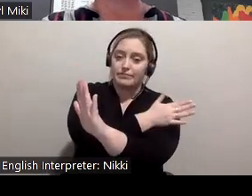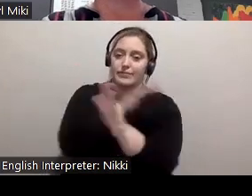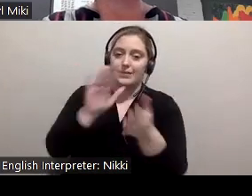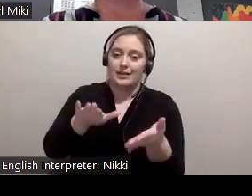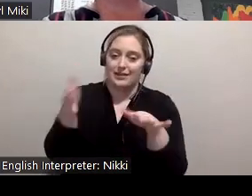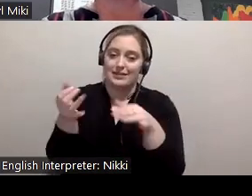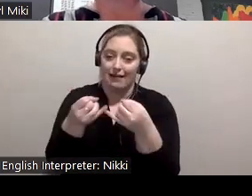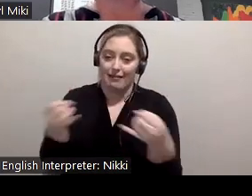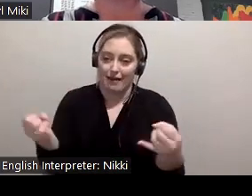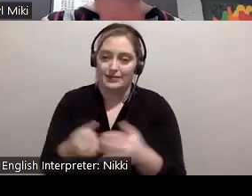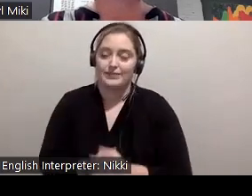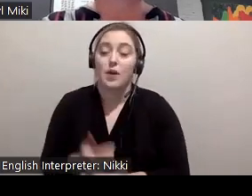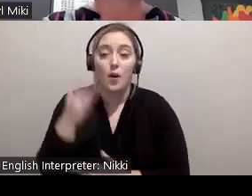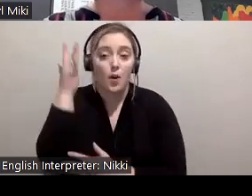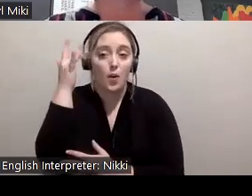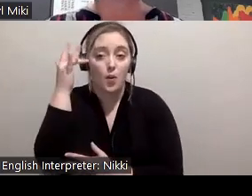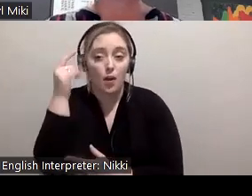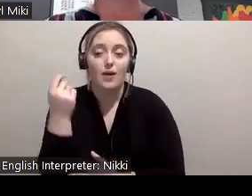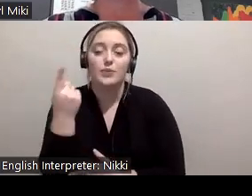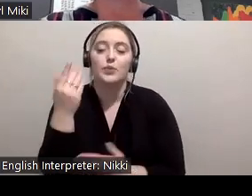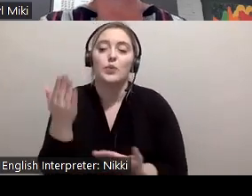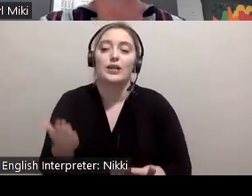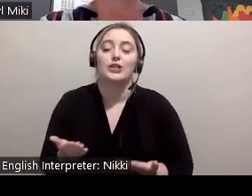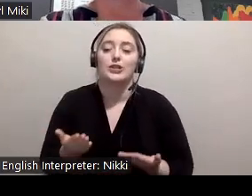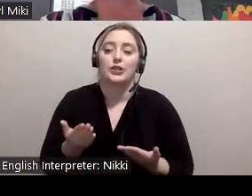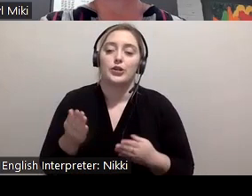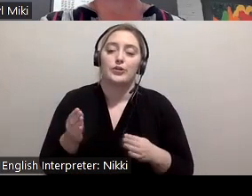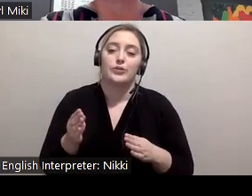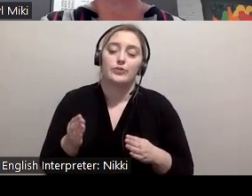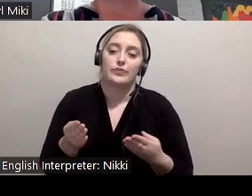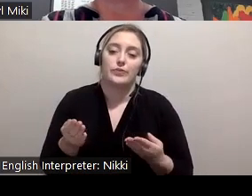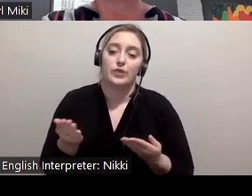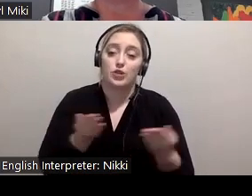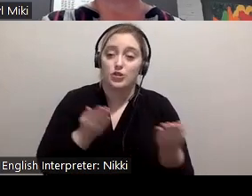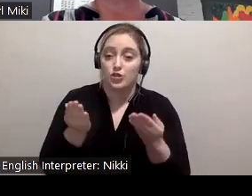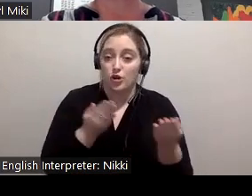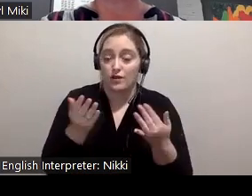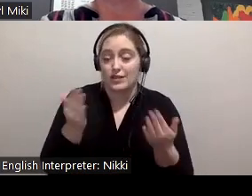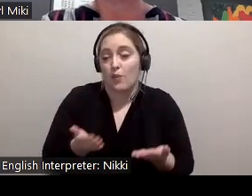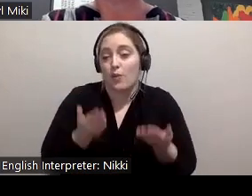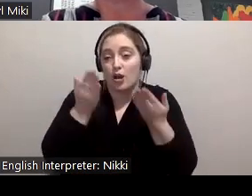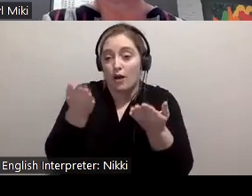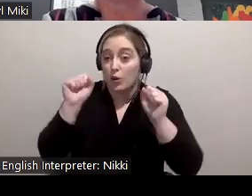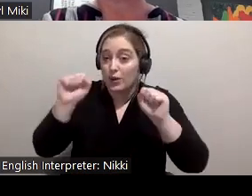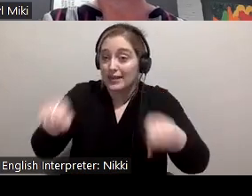services that we offer to all of our clients is we can we can help you with your application by reading it, reading your